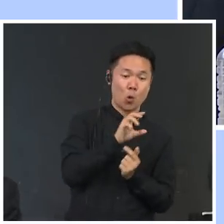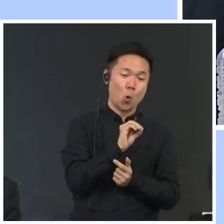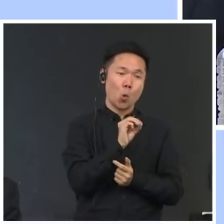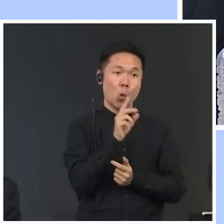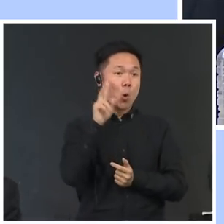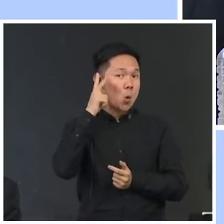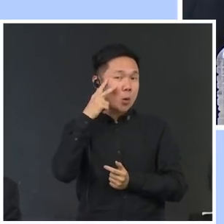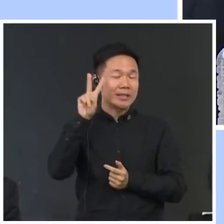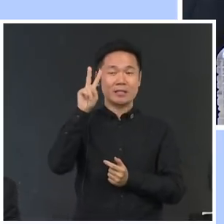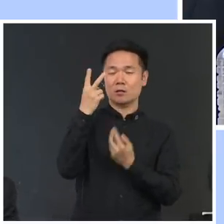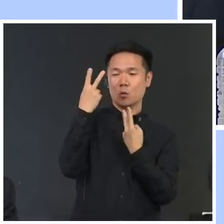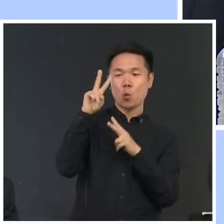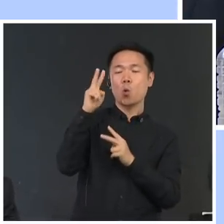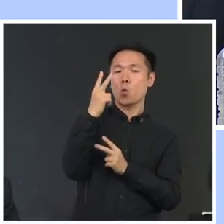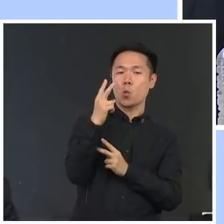of this legislation.